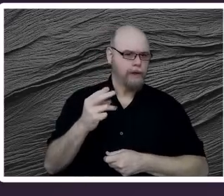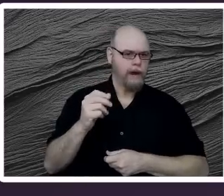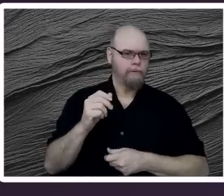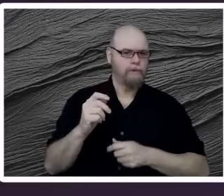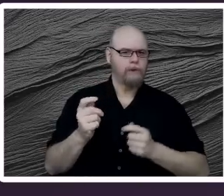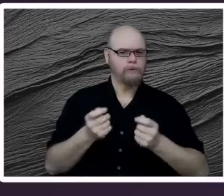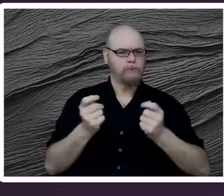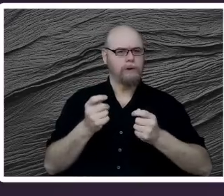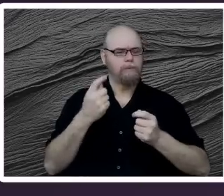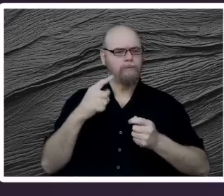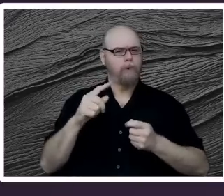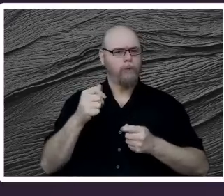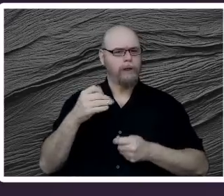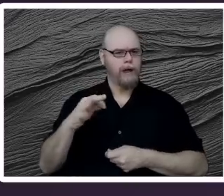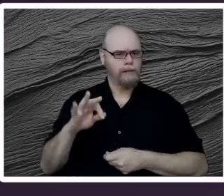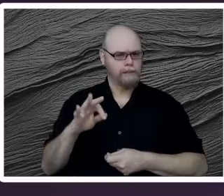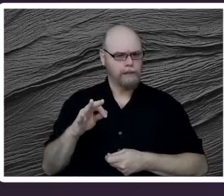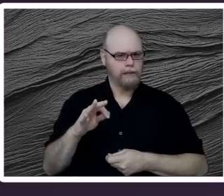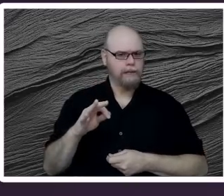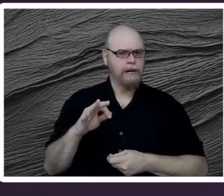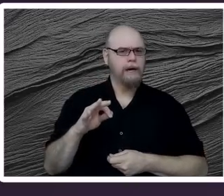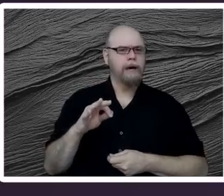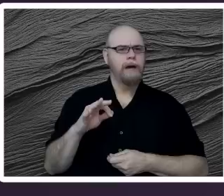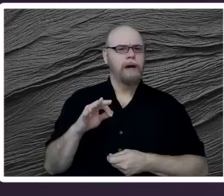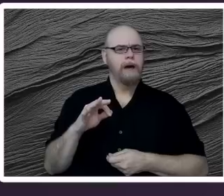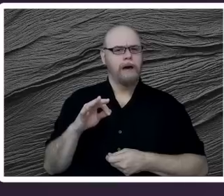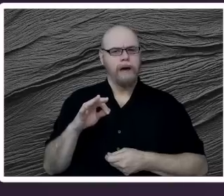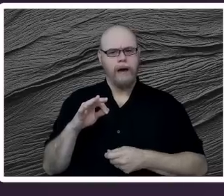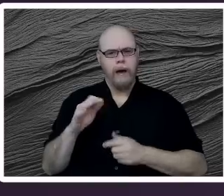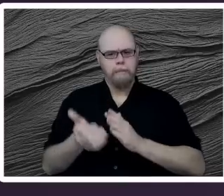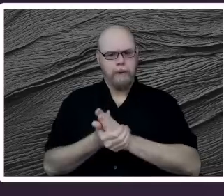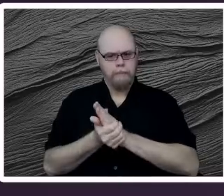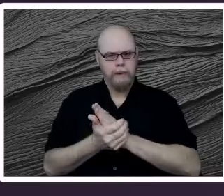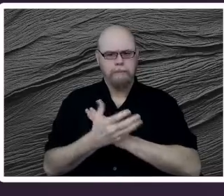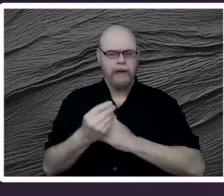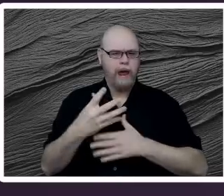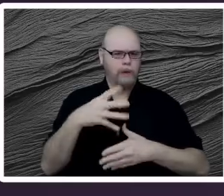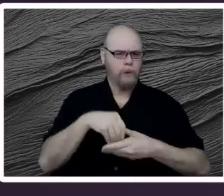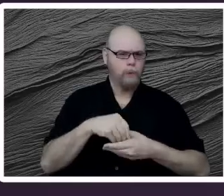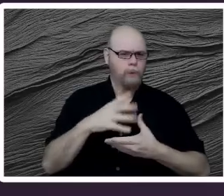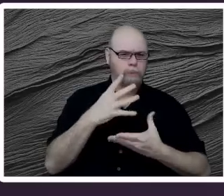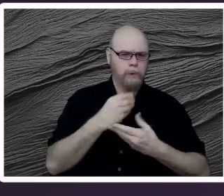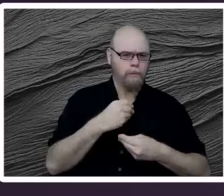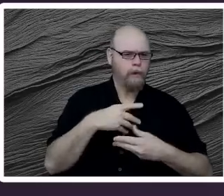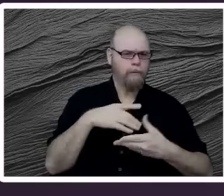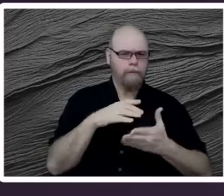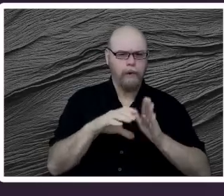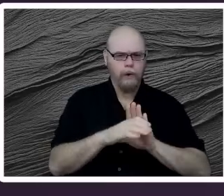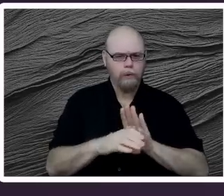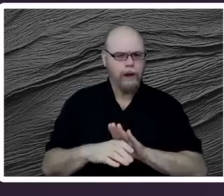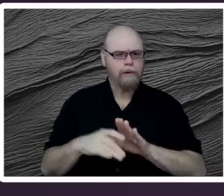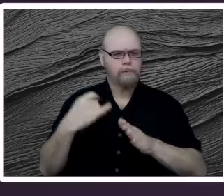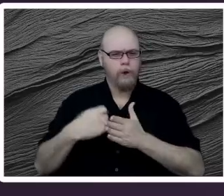it combines beautiful photographs, artwork, as well as photographs of objects in the